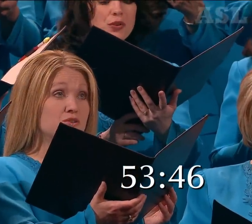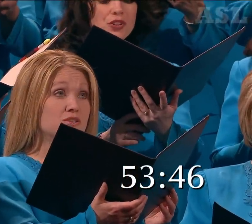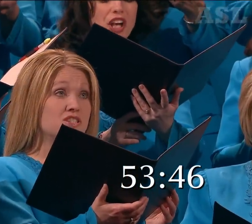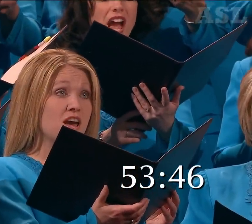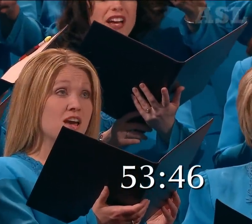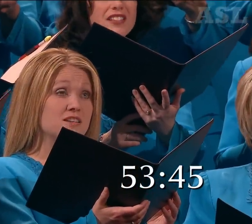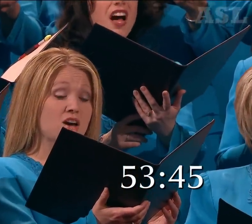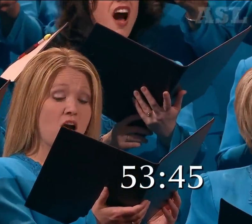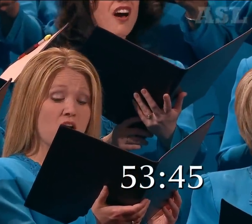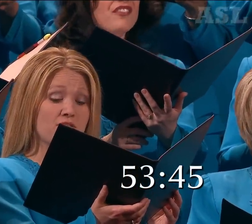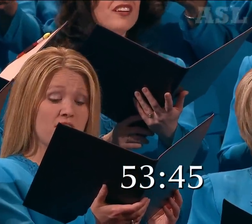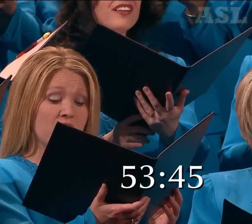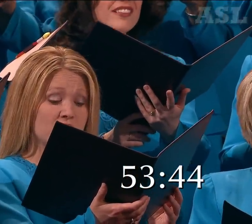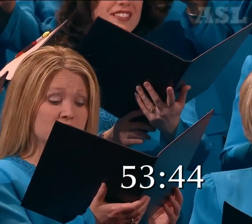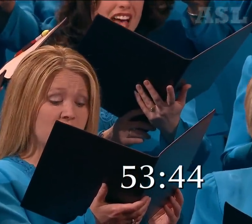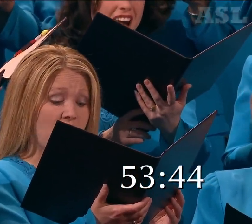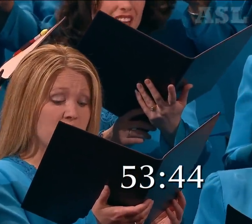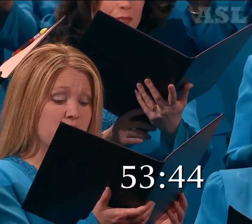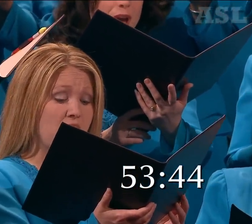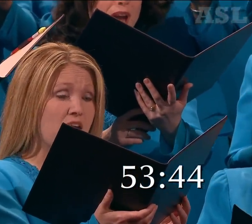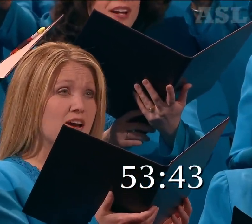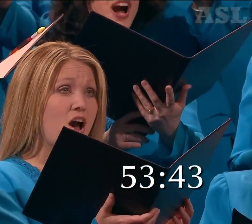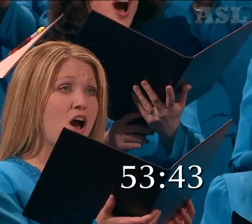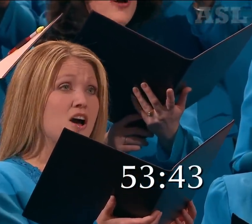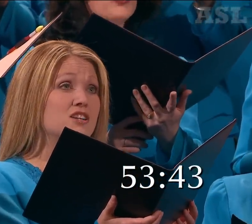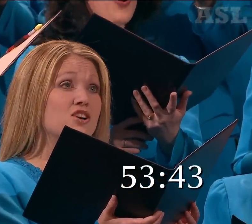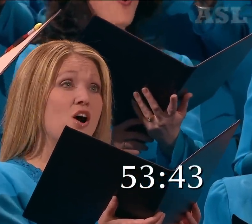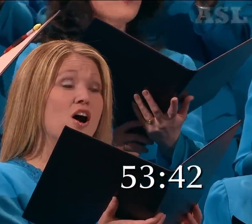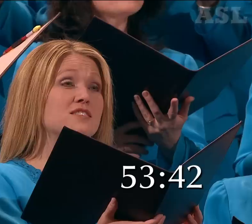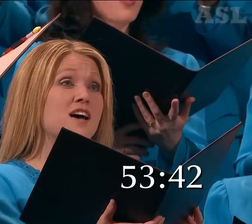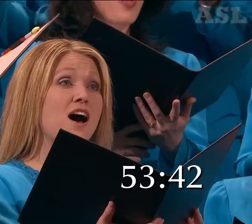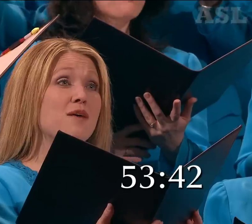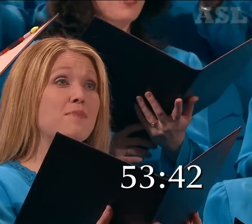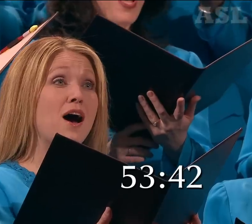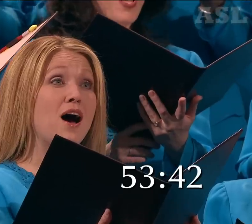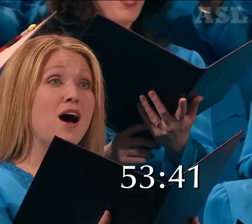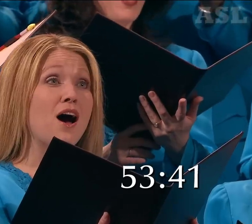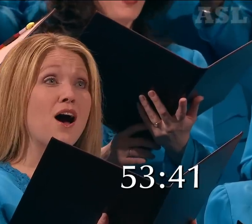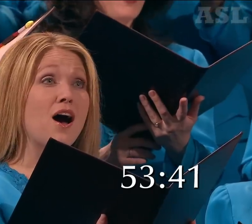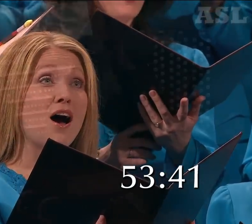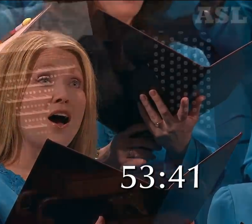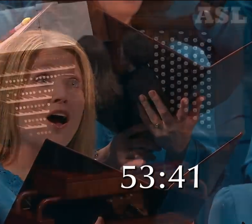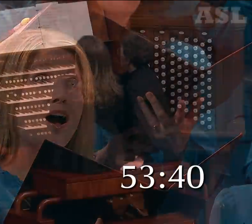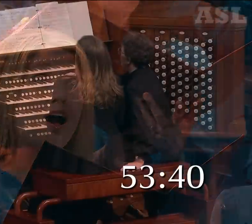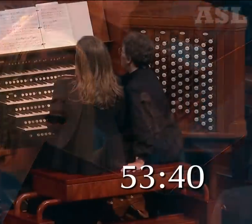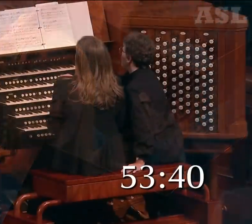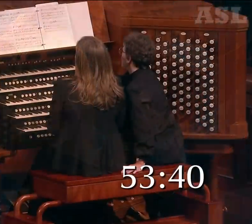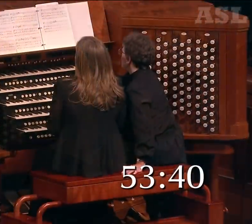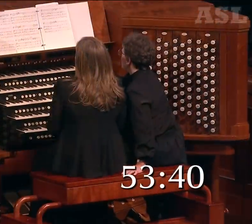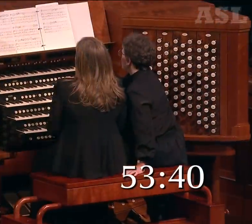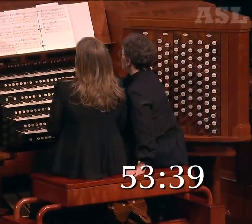THIS IS THE ENGLISH CLOSED CAPTION CHANNEL OF THE CHURCH OF JESUS CHRIST OF LATTER-DAY SAINTS.